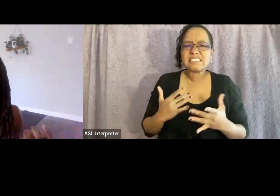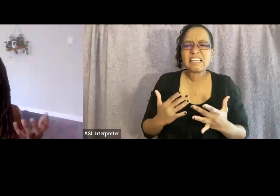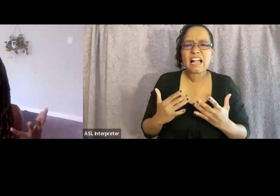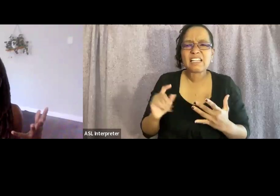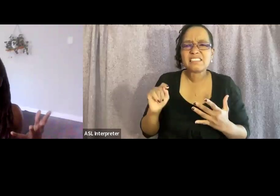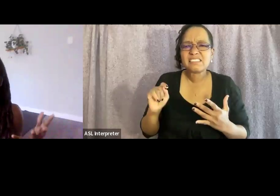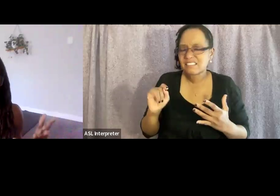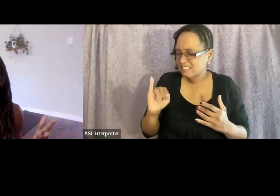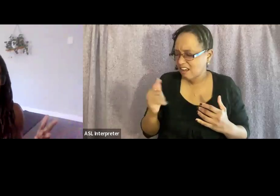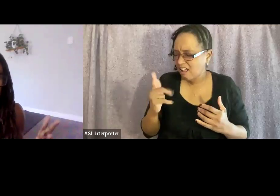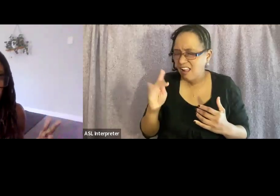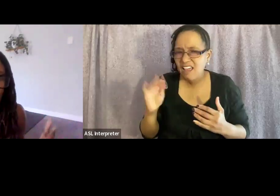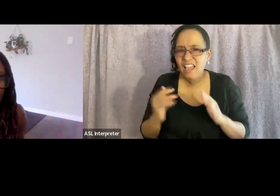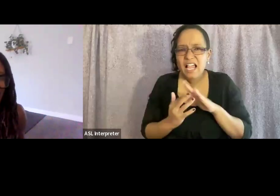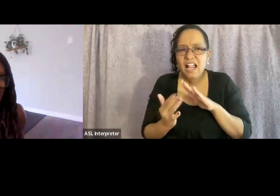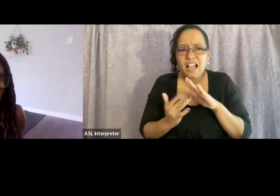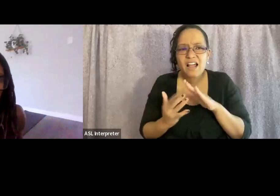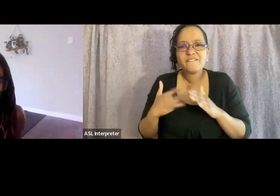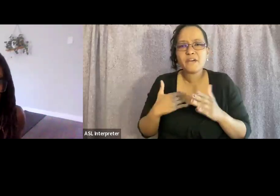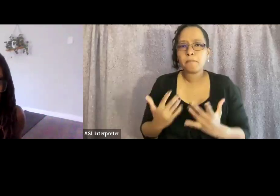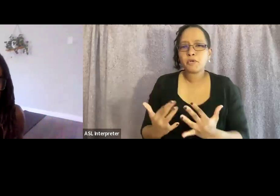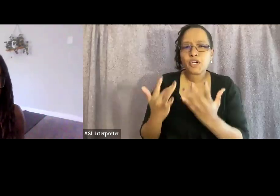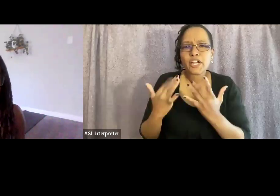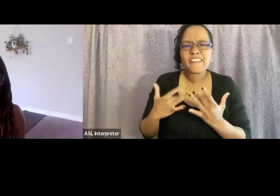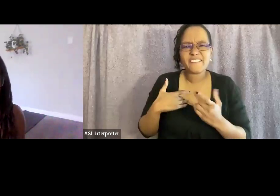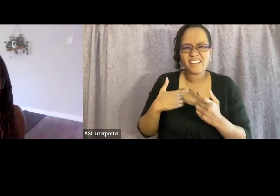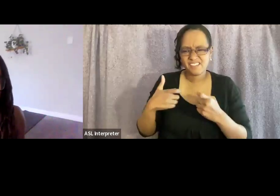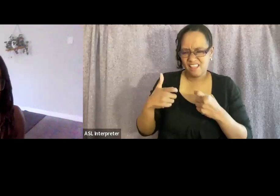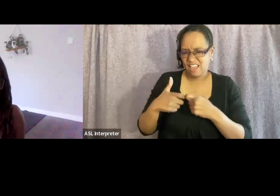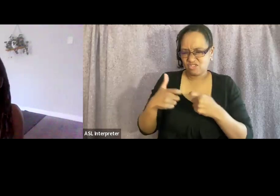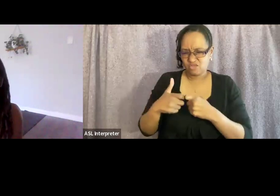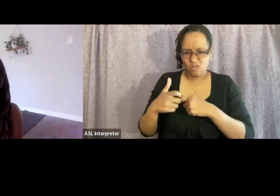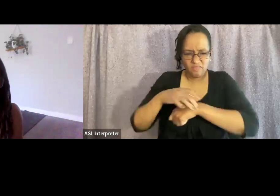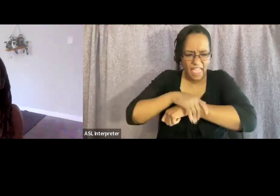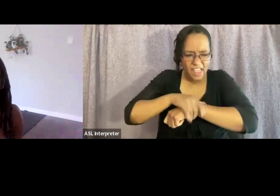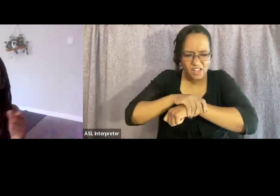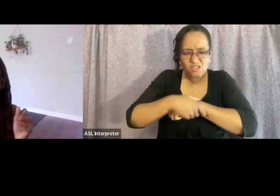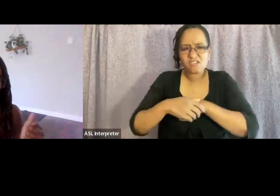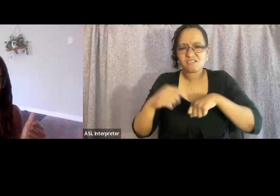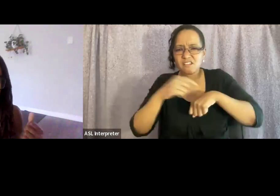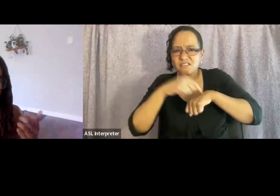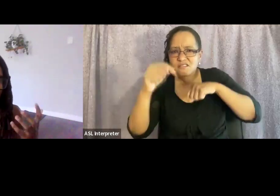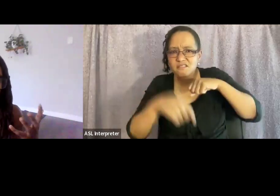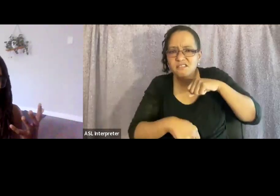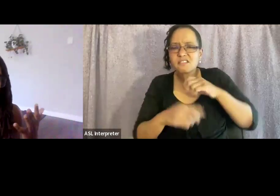anything that feels electrical in the ankles, the knees, the elbows, the wrists, the neck,